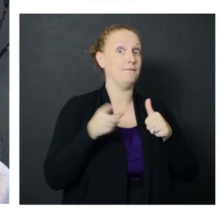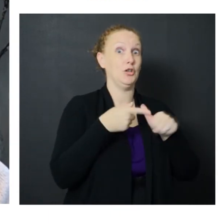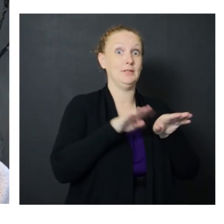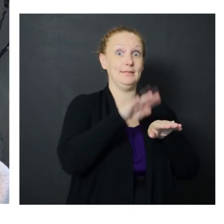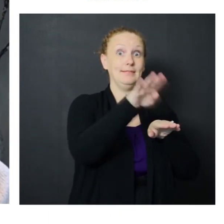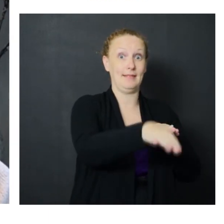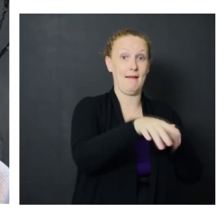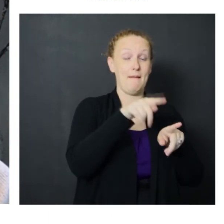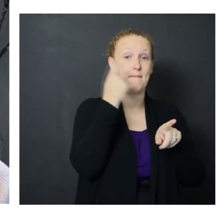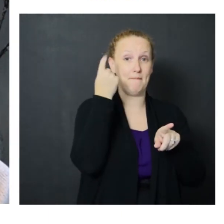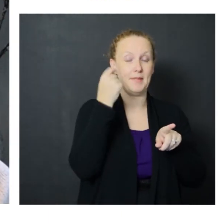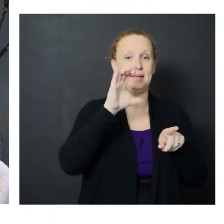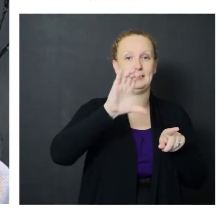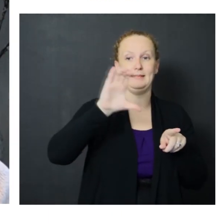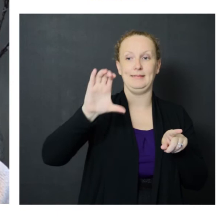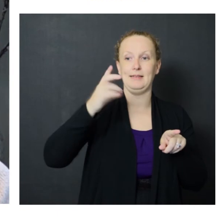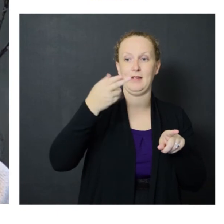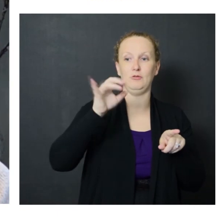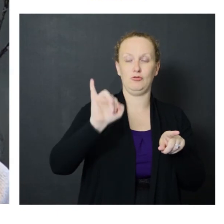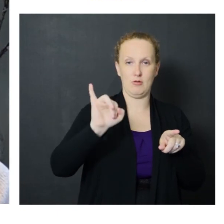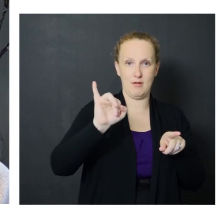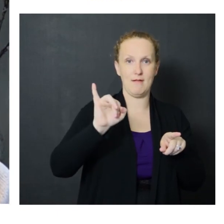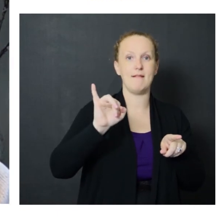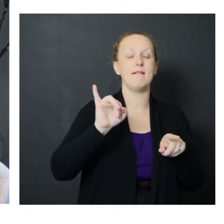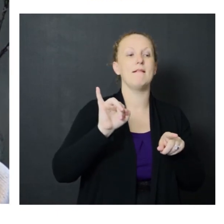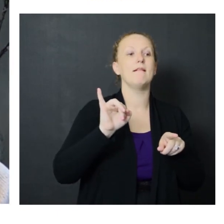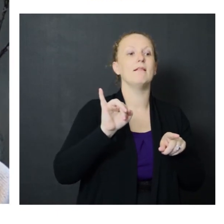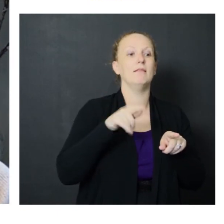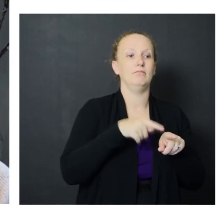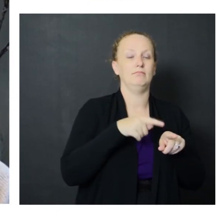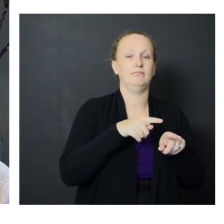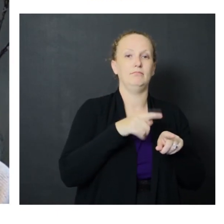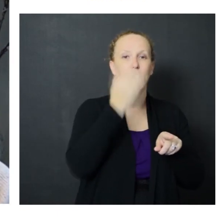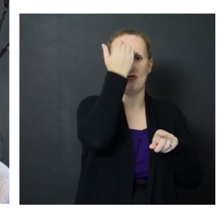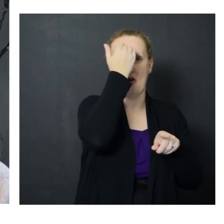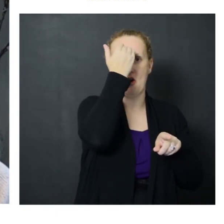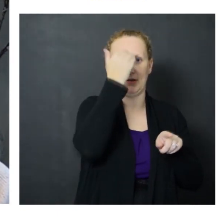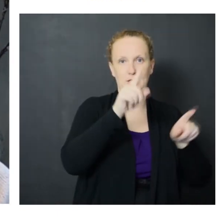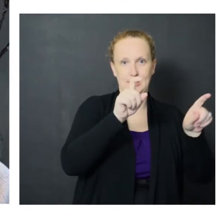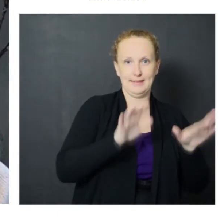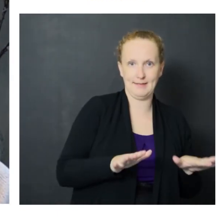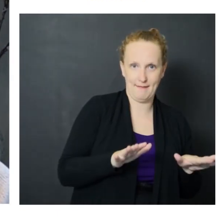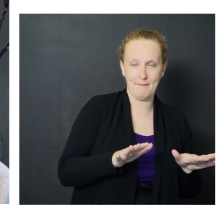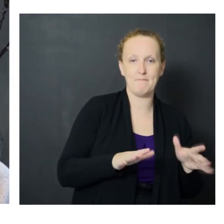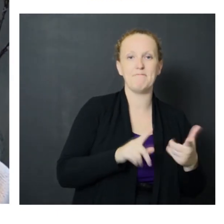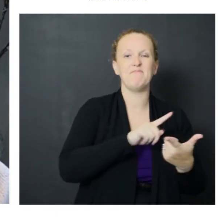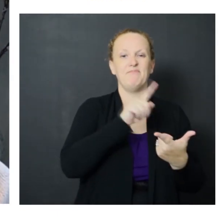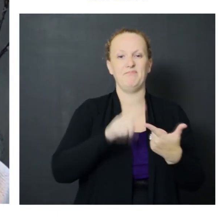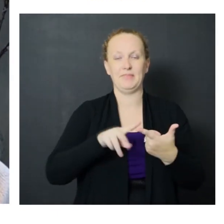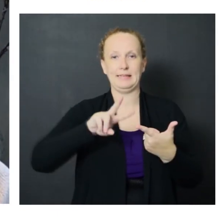we have the English to English Performance exam, a study underway, we're going to publish